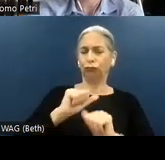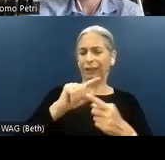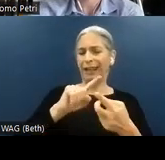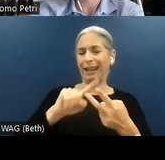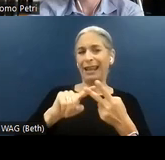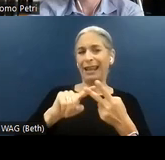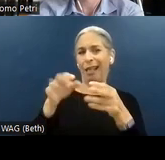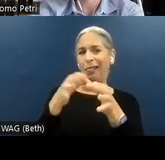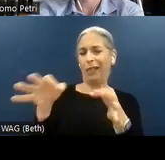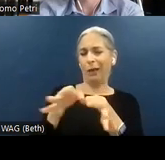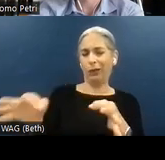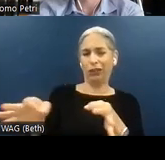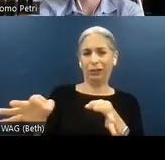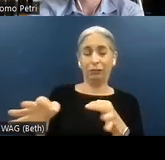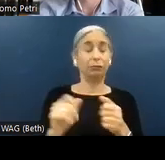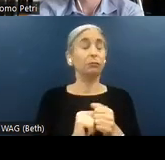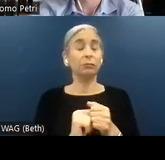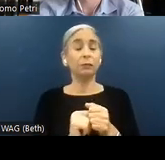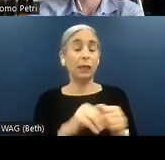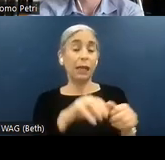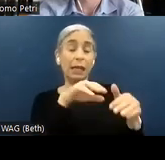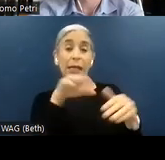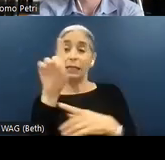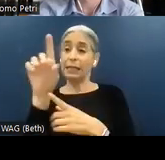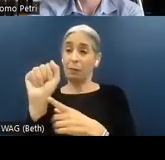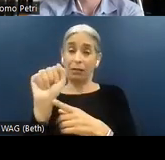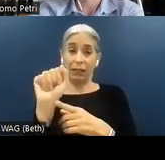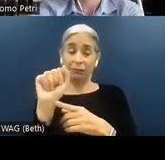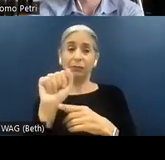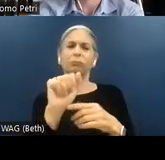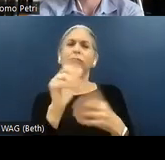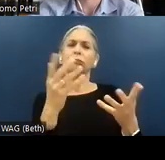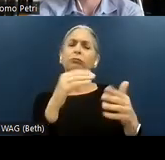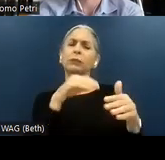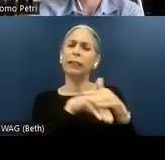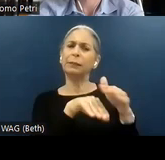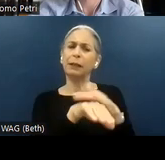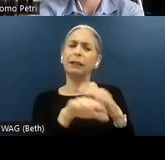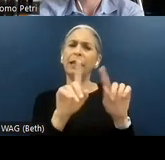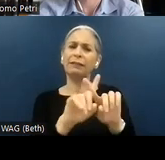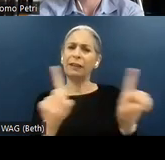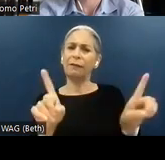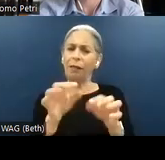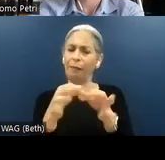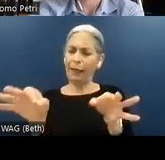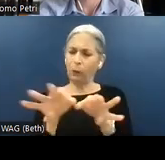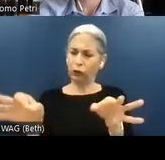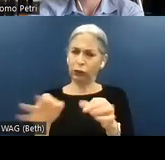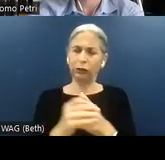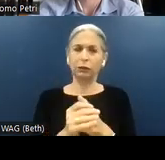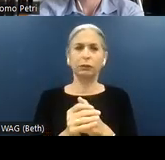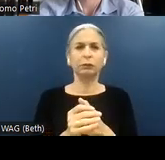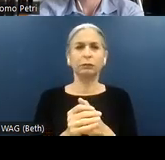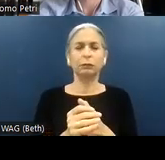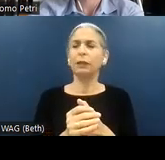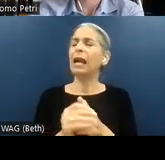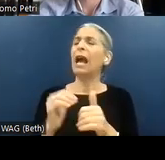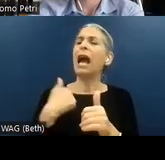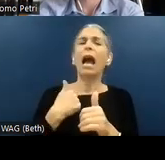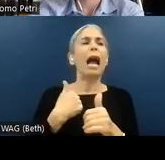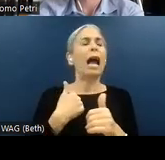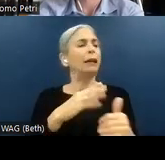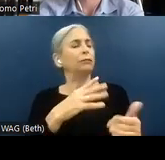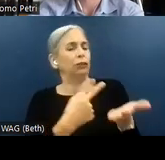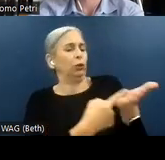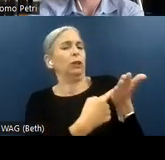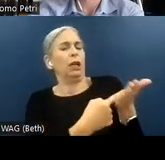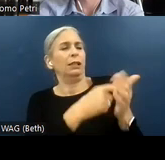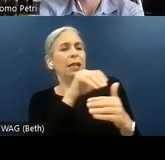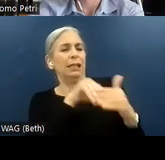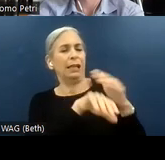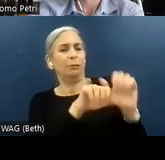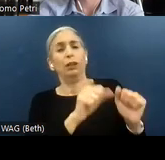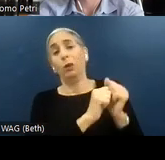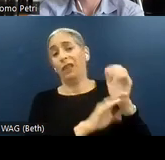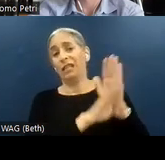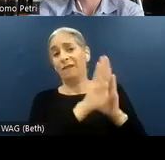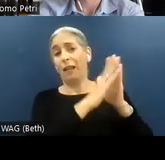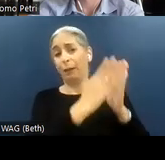languages. And this means that the way I talk about accessibility to a developer, maybe